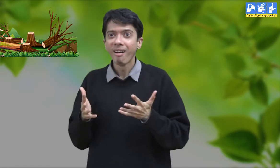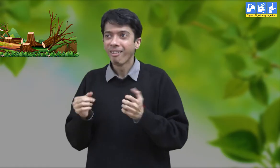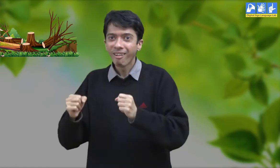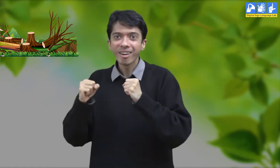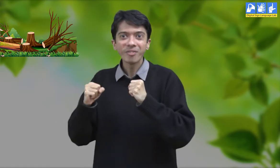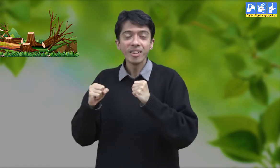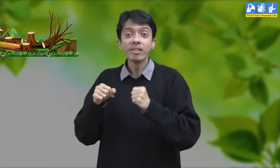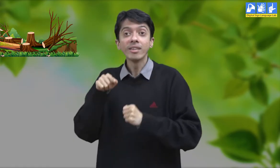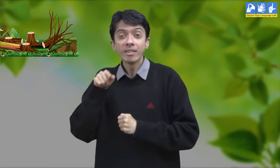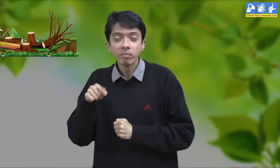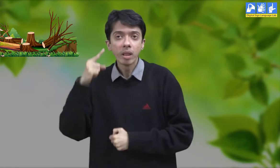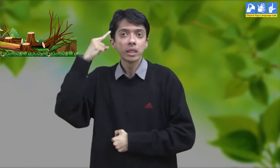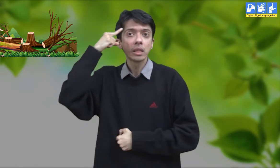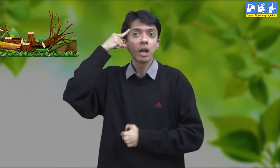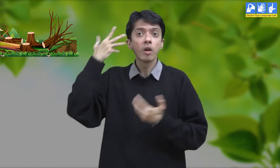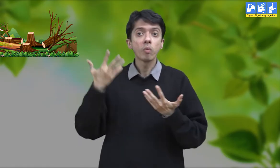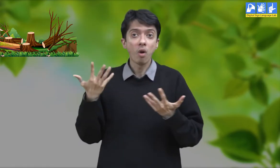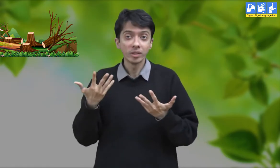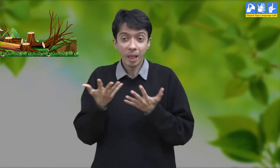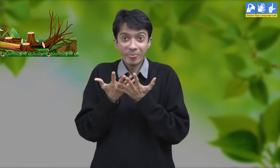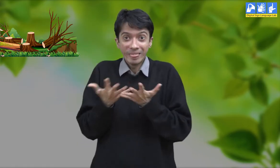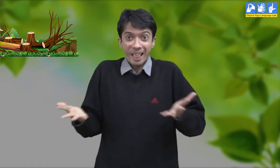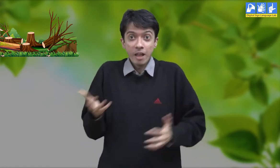The trees which are cut down will not grow again.